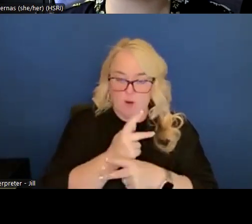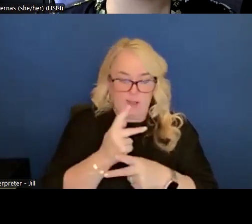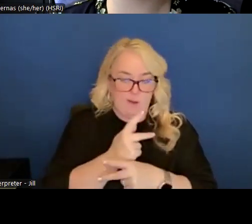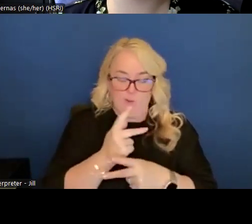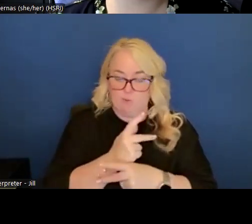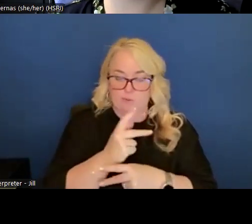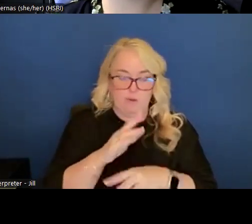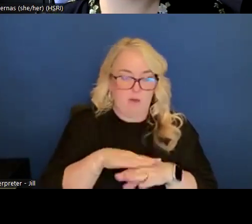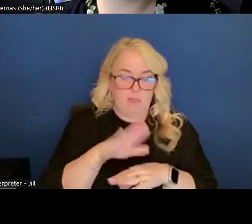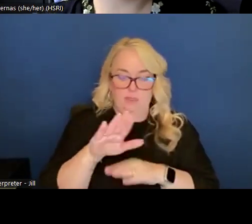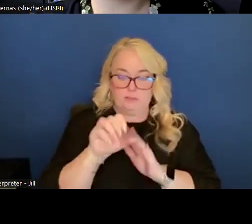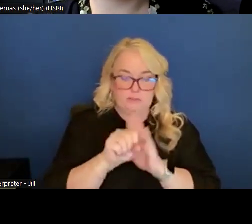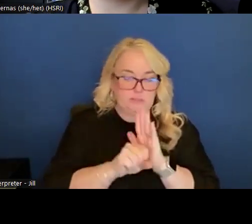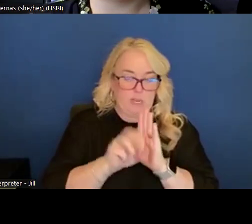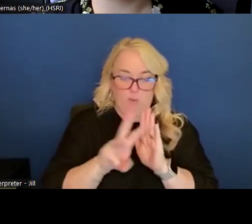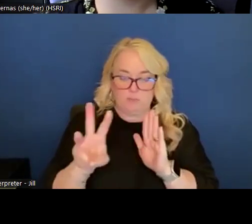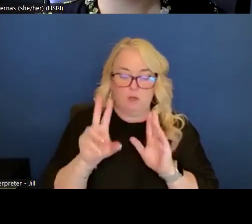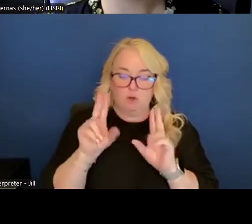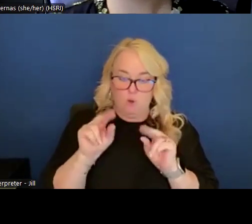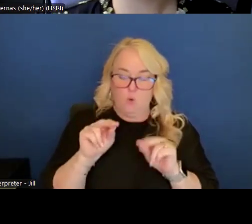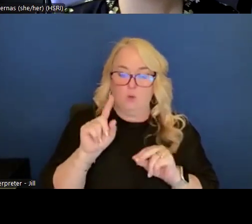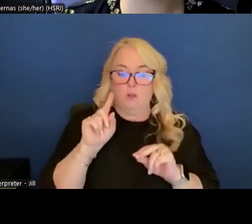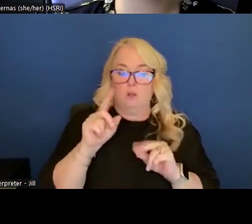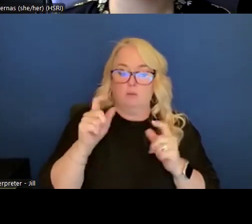website. Just go to CMS's website, it's all the most